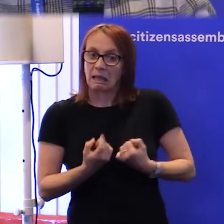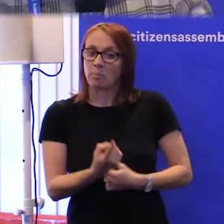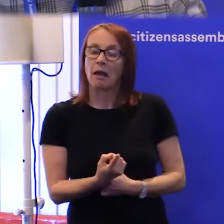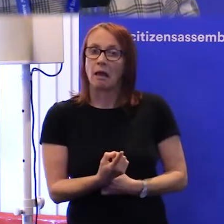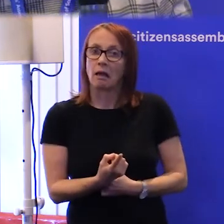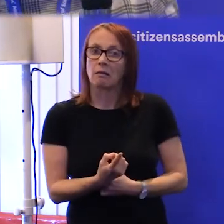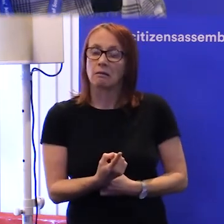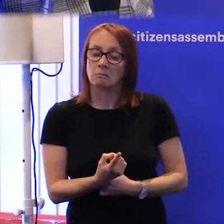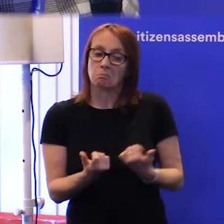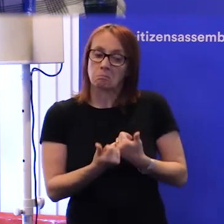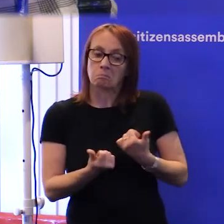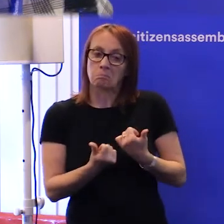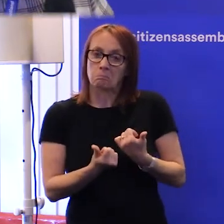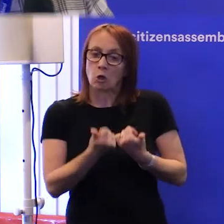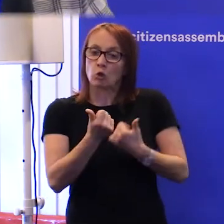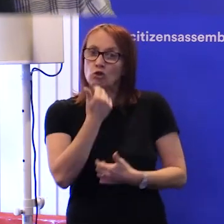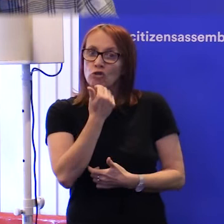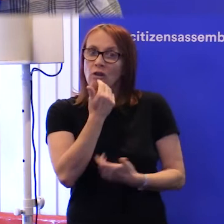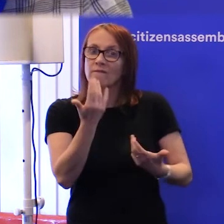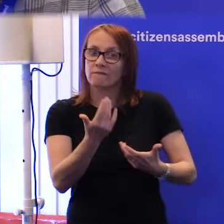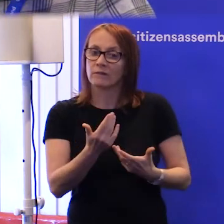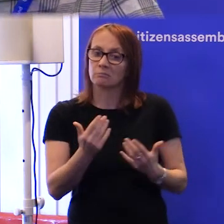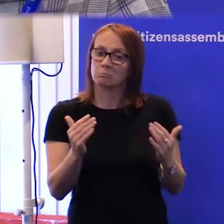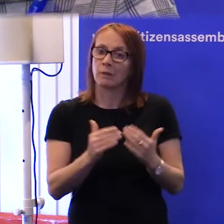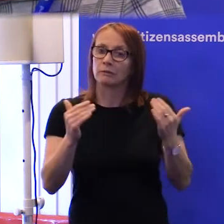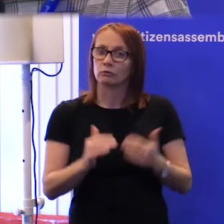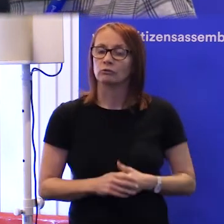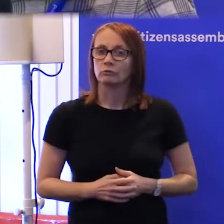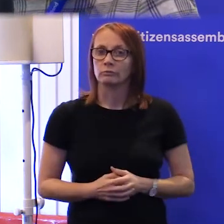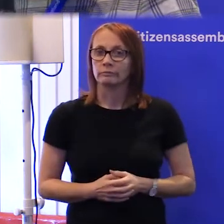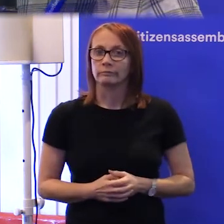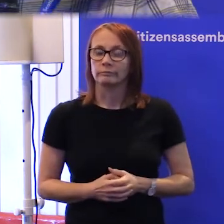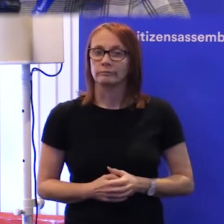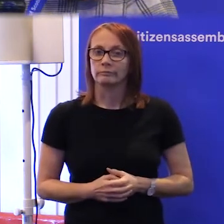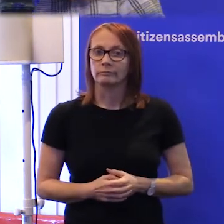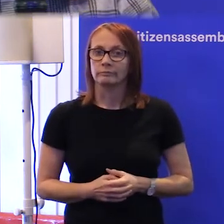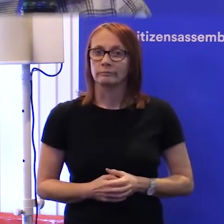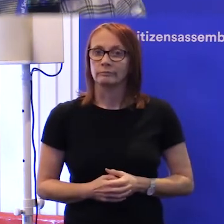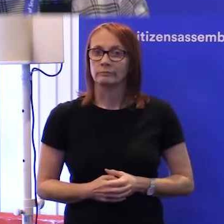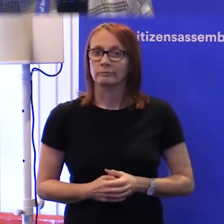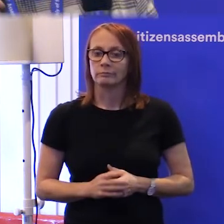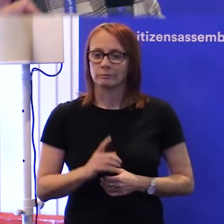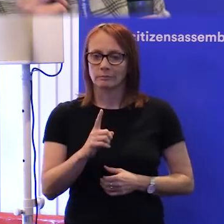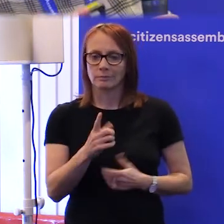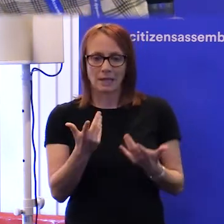type of thing it seems to fit and feel right for me but to get to that point of